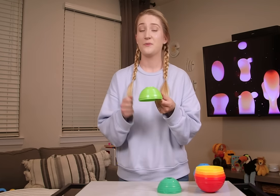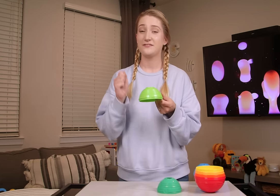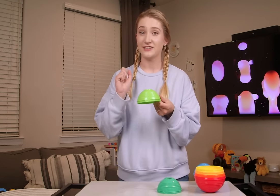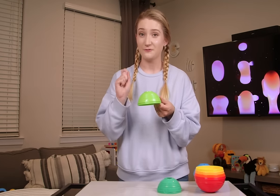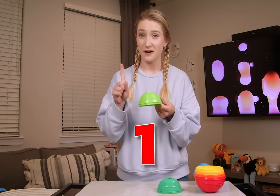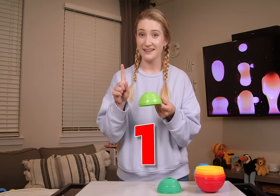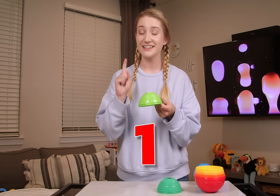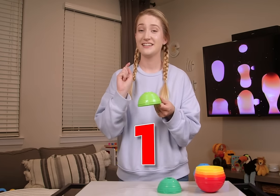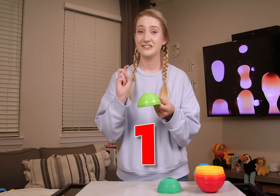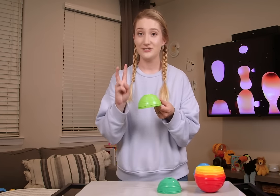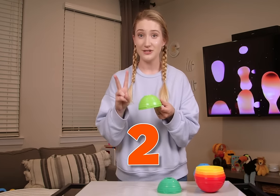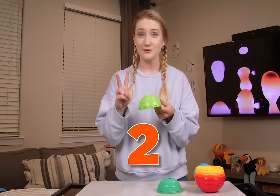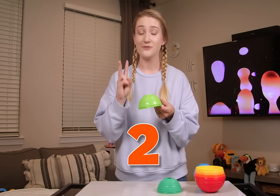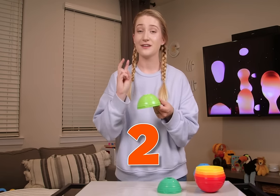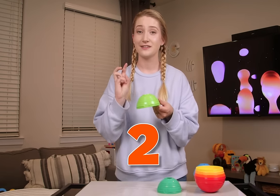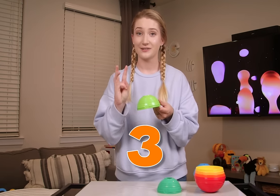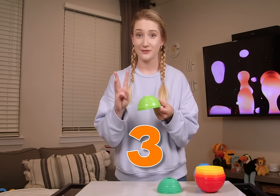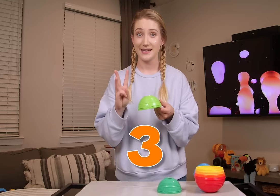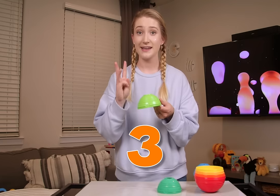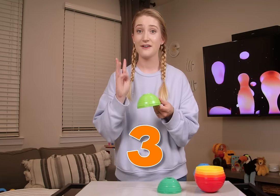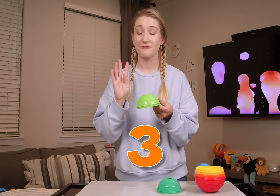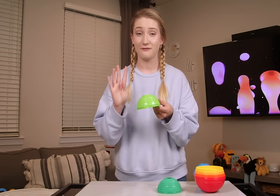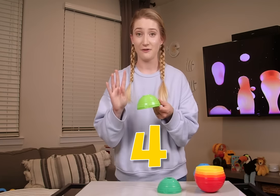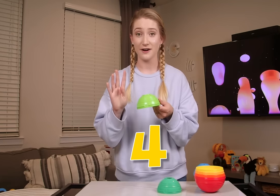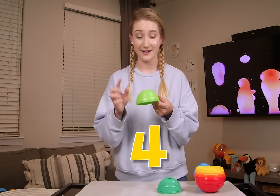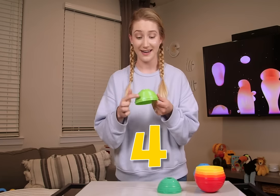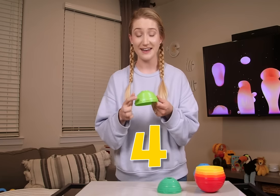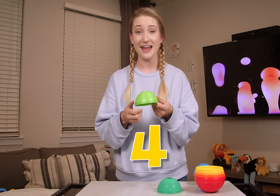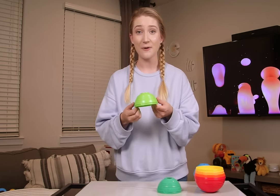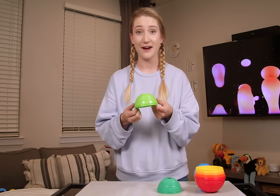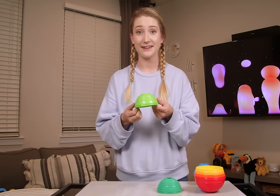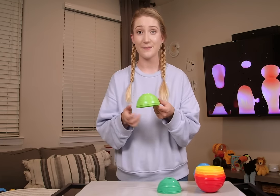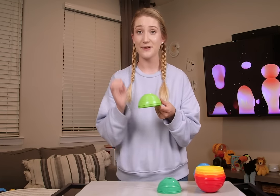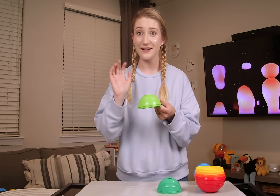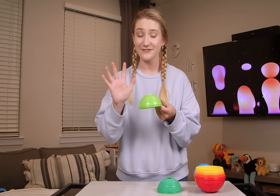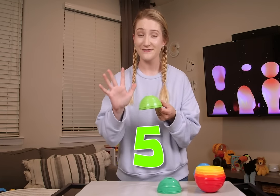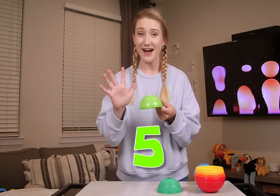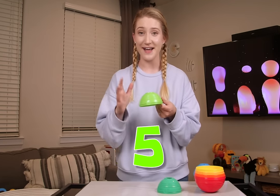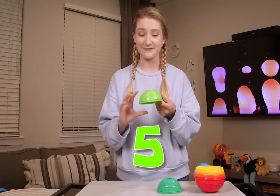We've done one, two, One, two, three, four, and now we're at number five.